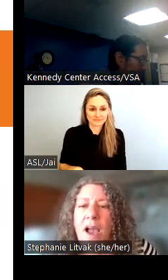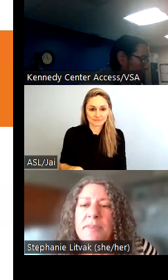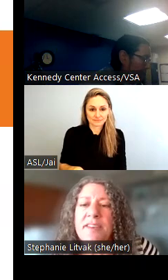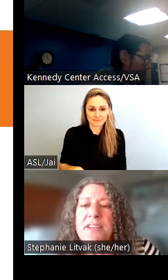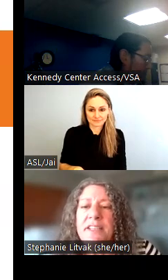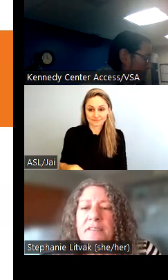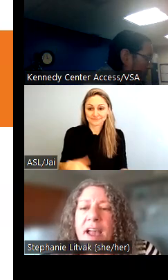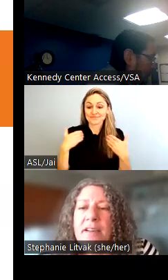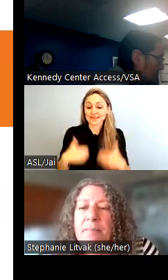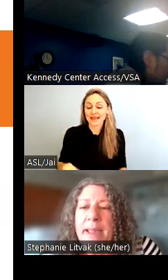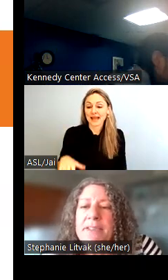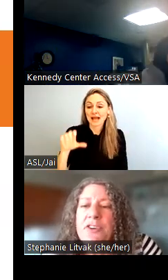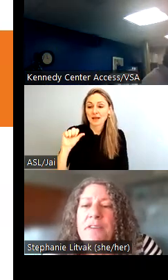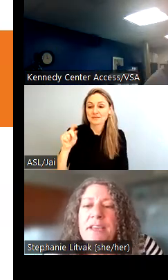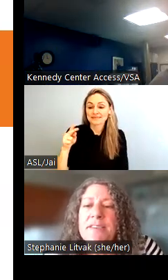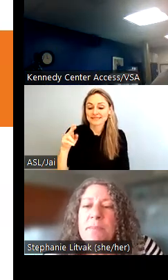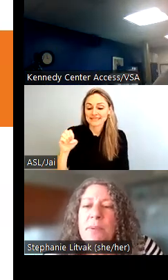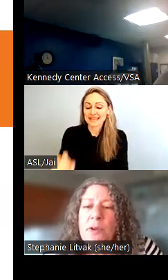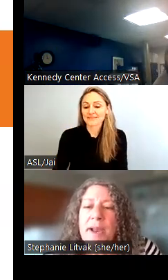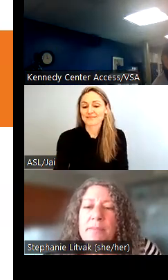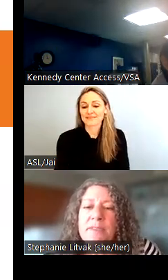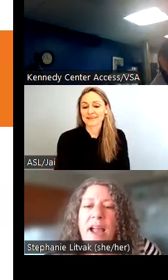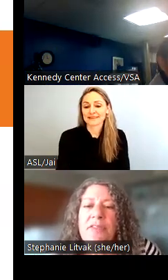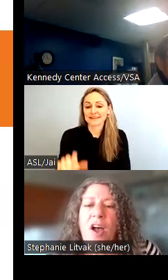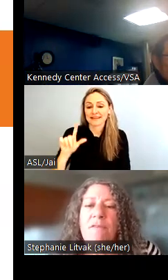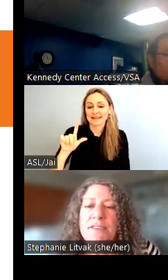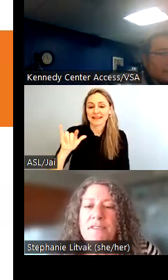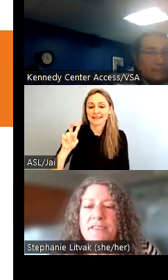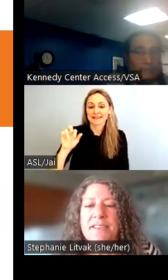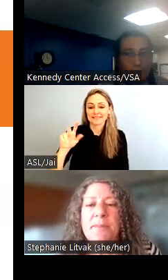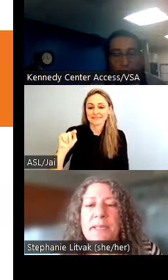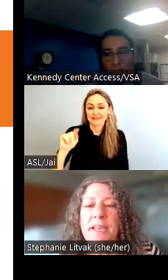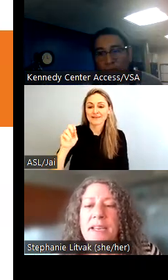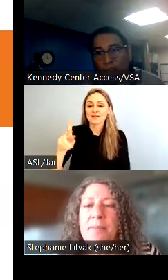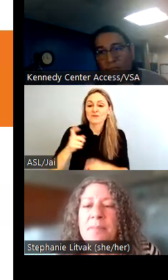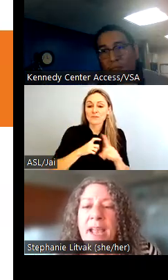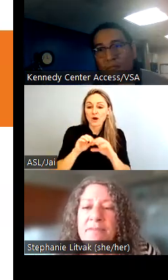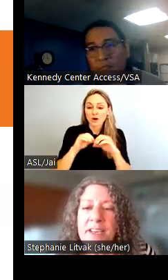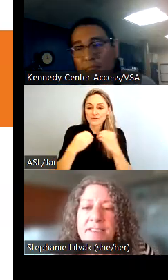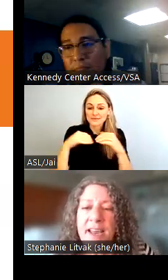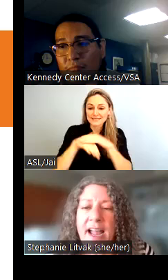I'm Stephanie Litvak, manager of VSA Programs at the Office of Accessibility and VSA at